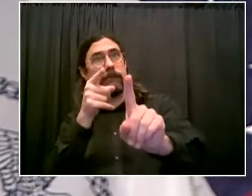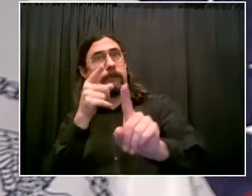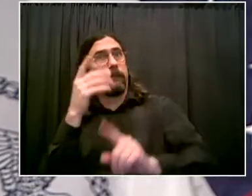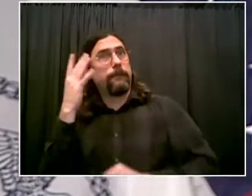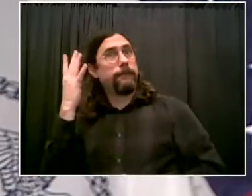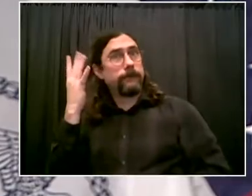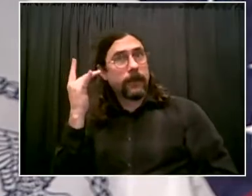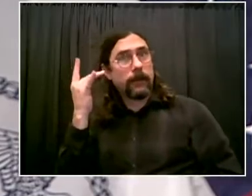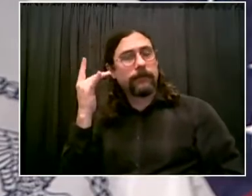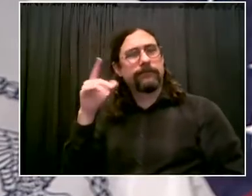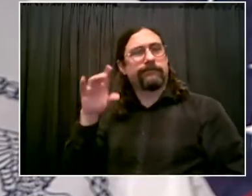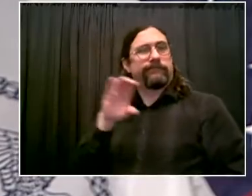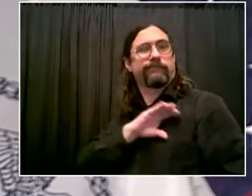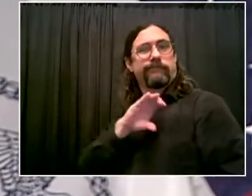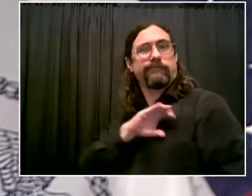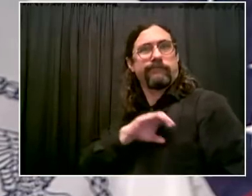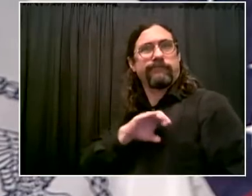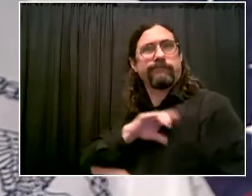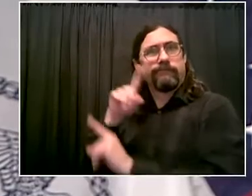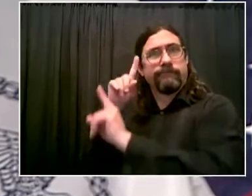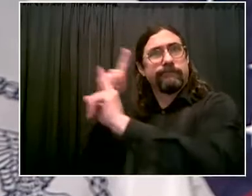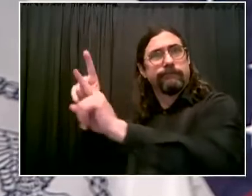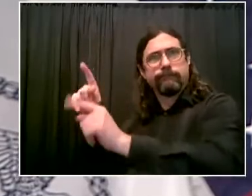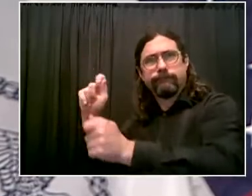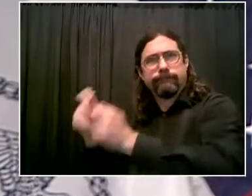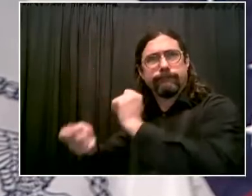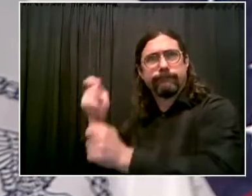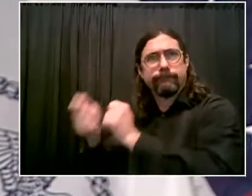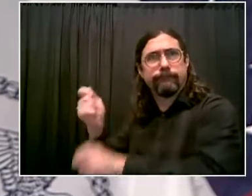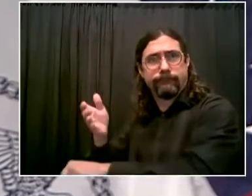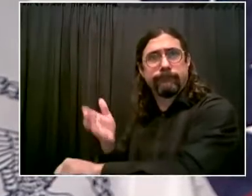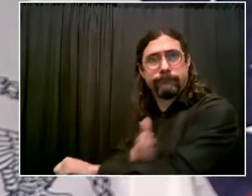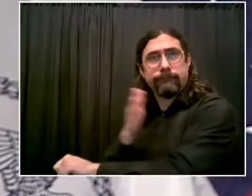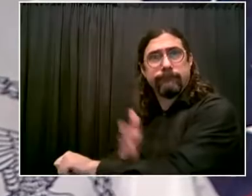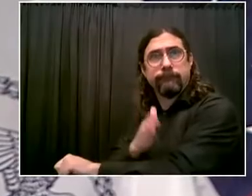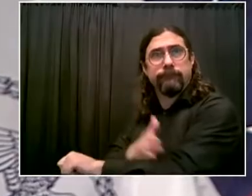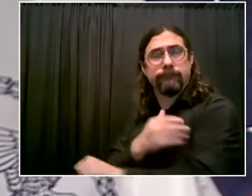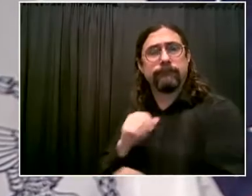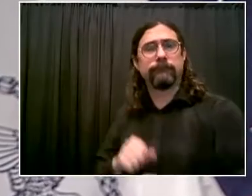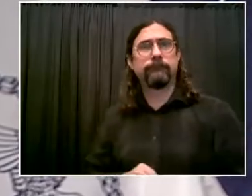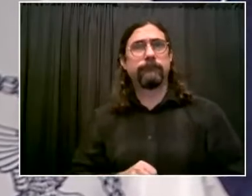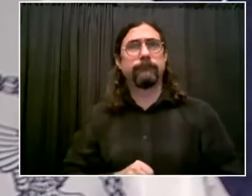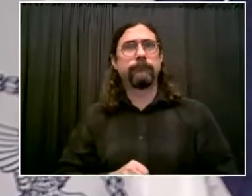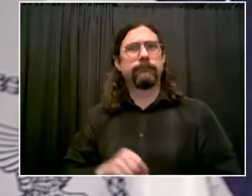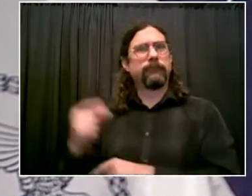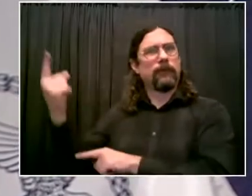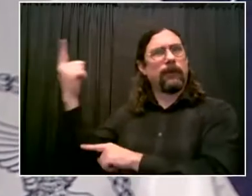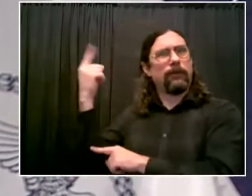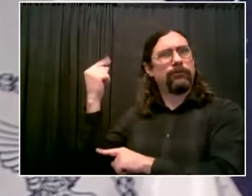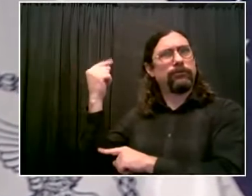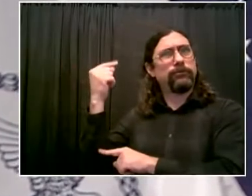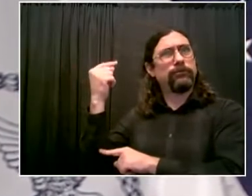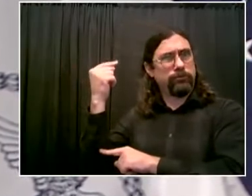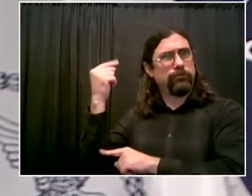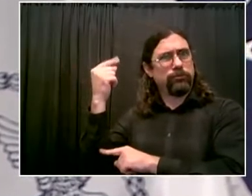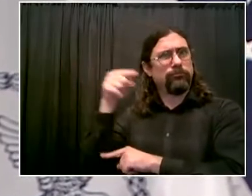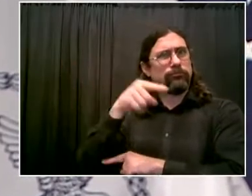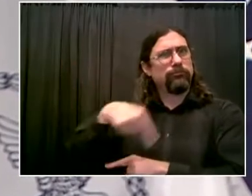Reporter: FOR SOMEONE LIKE YOU WHO GOT ELECTED ON AN AGENDA TO REFORM THE NYPD.